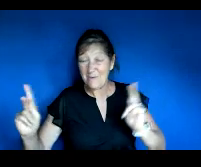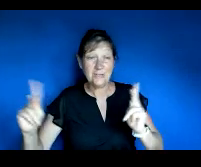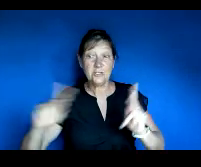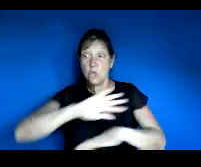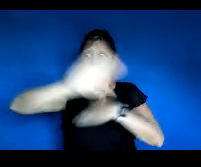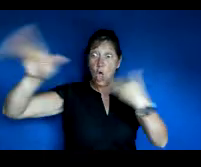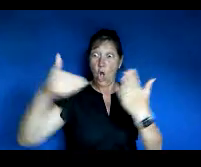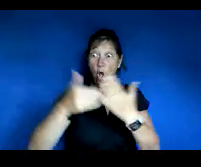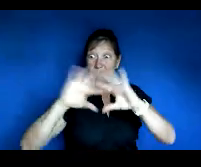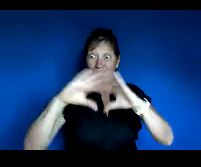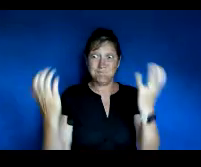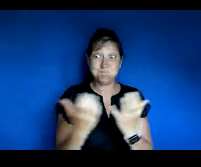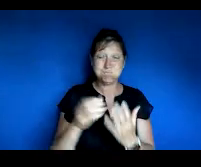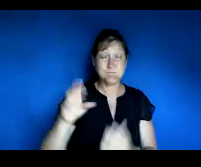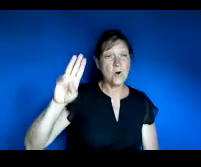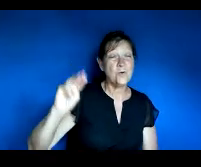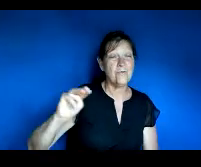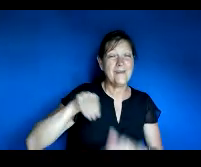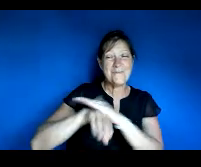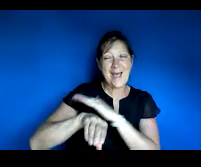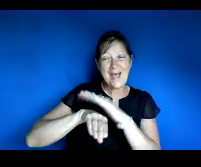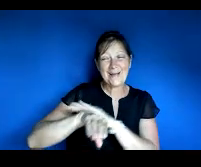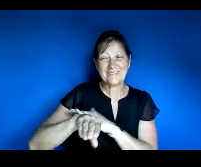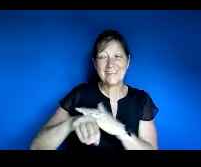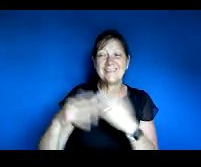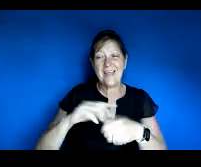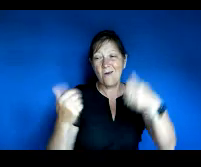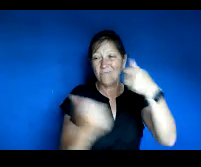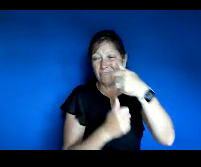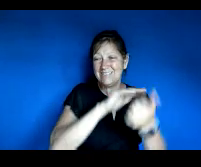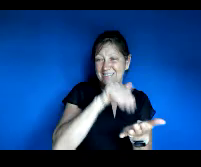And I think that centralization is due, in large part, based on kind of our reputation